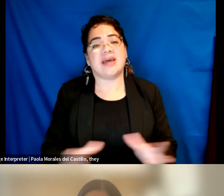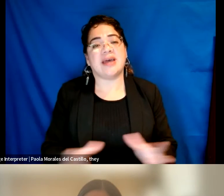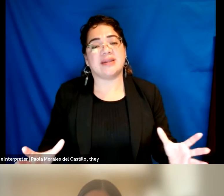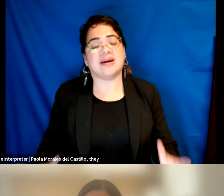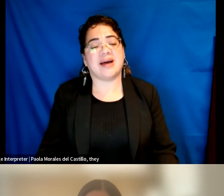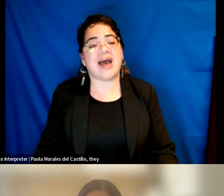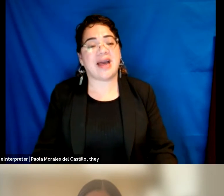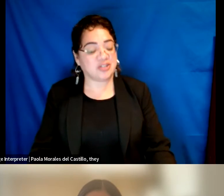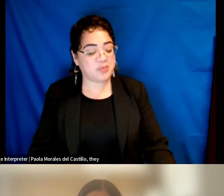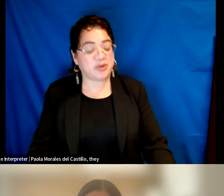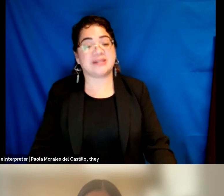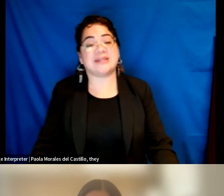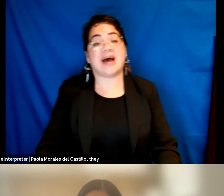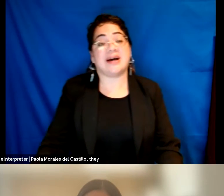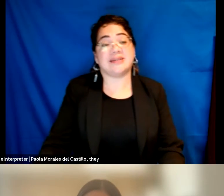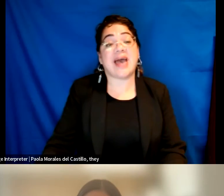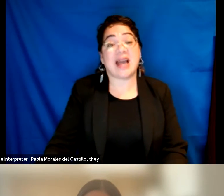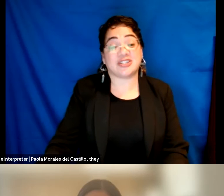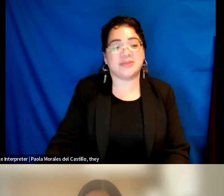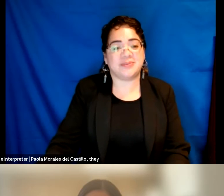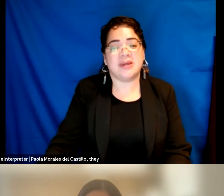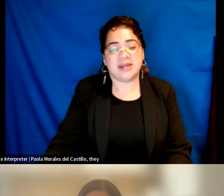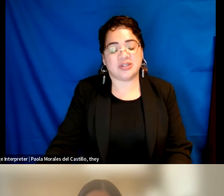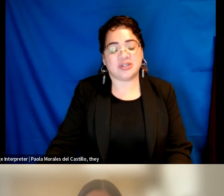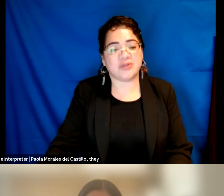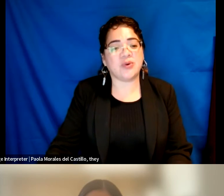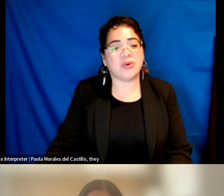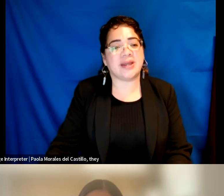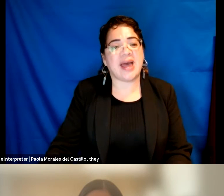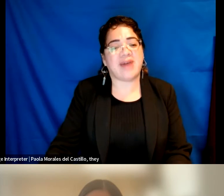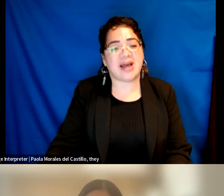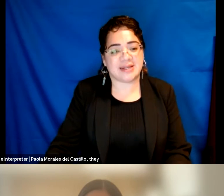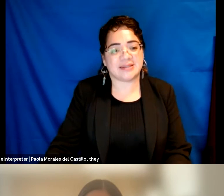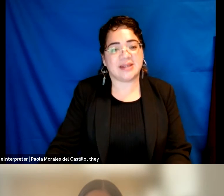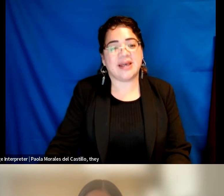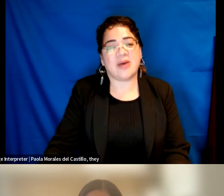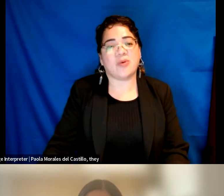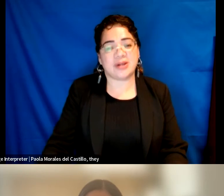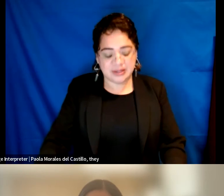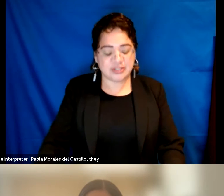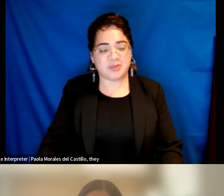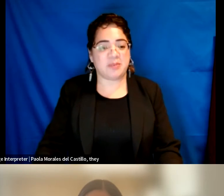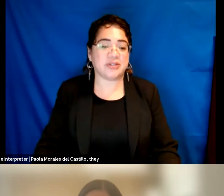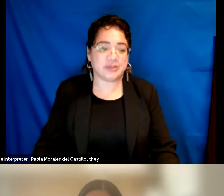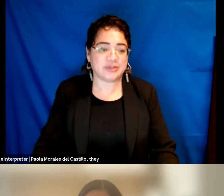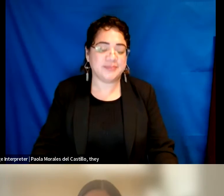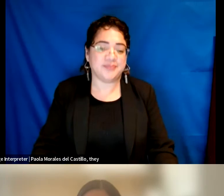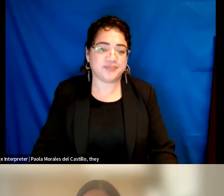Sign Language Interpreter | Paola Morales del Castillo, they: And uh actually put it to, uh to action in terms of who can have access? And what now? Just being produced?